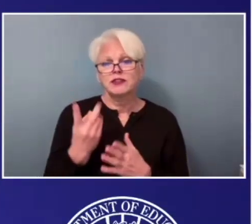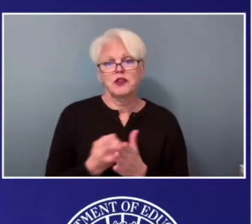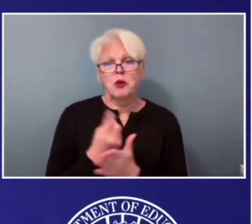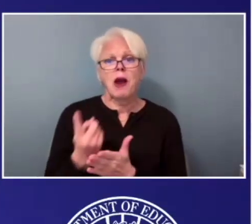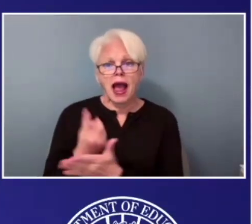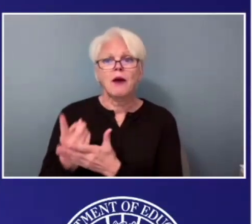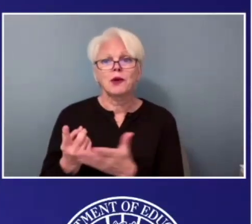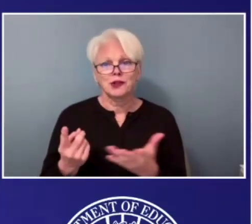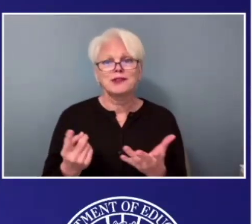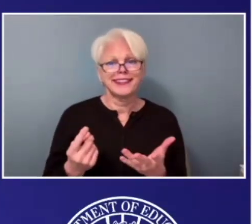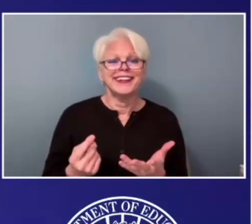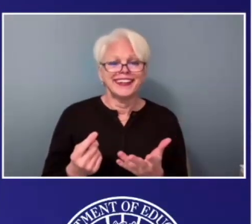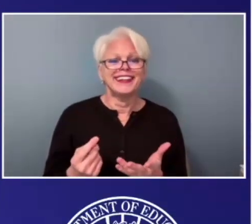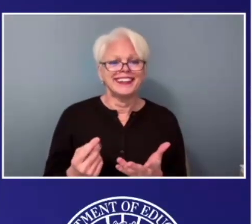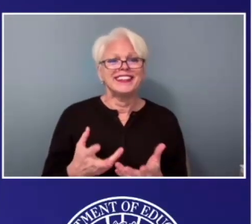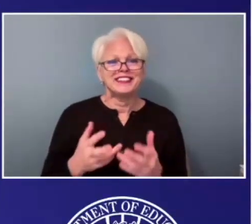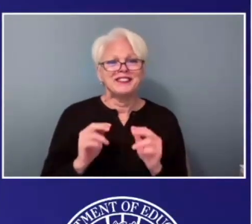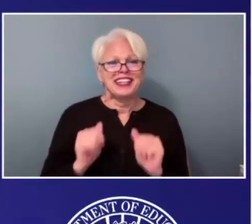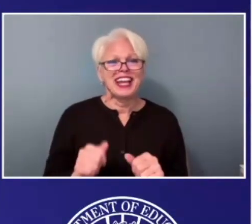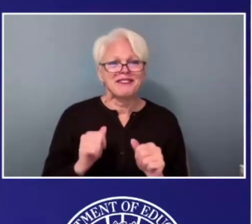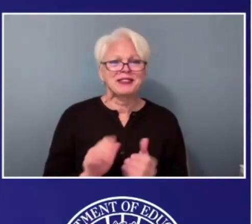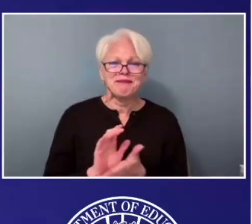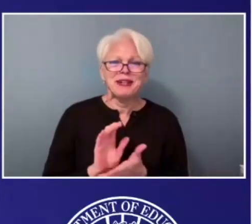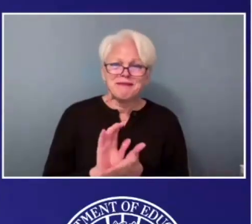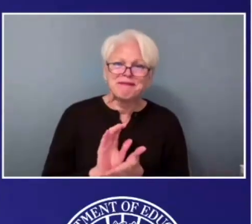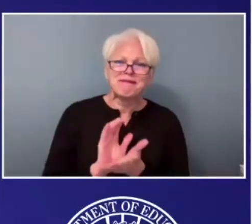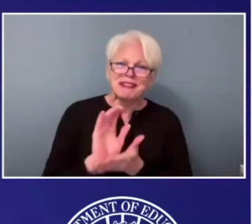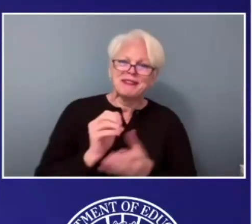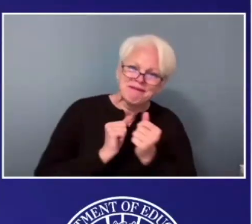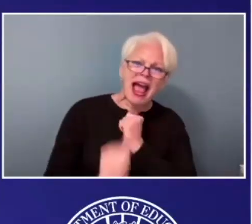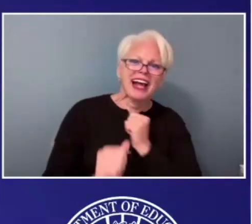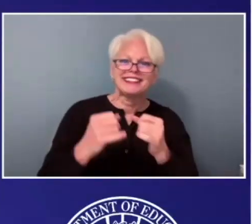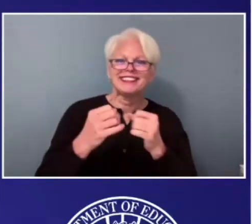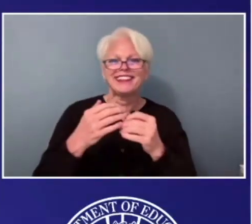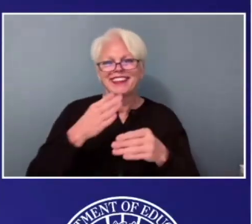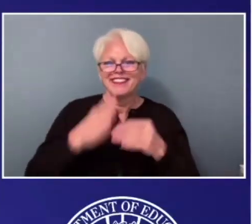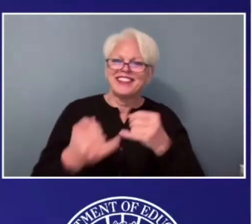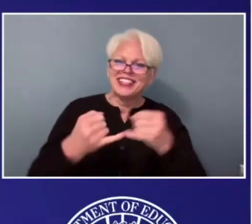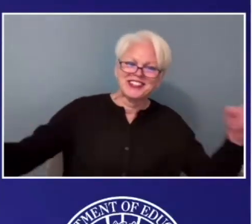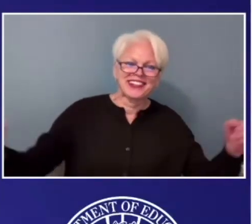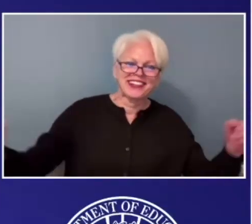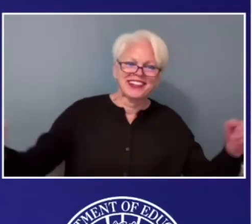pushing things, in terms of pushing things over the finish line. So, so I, I, I thank all of you for that.